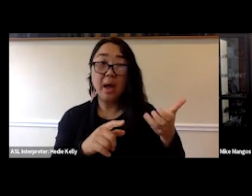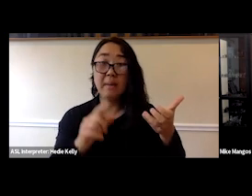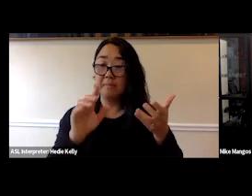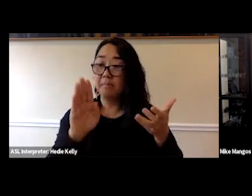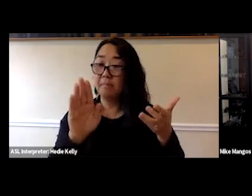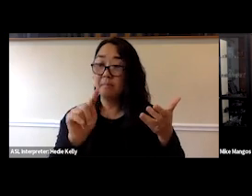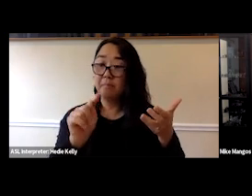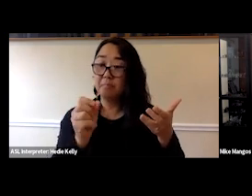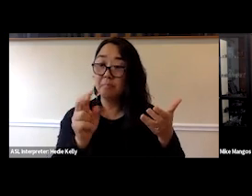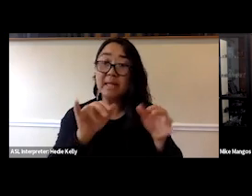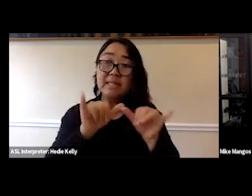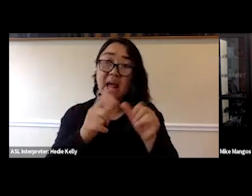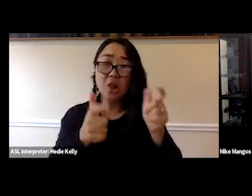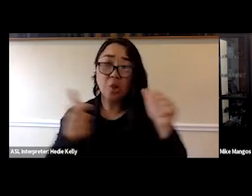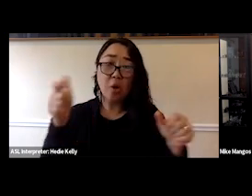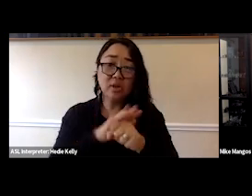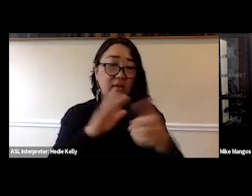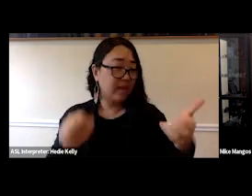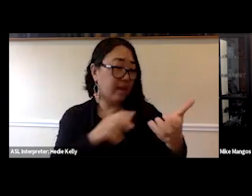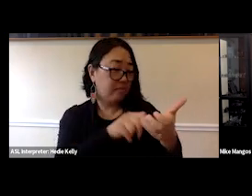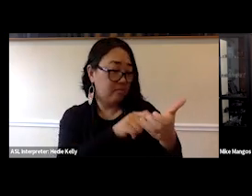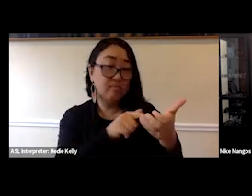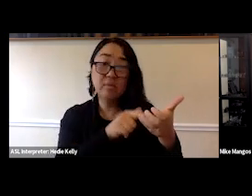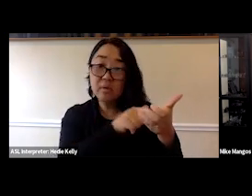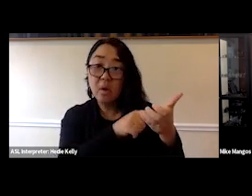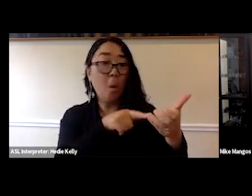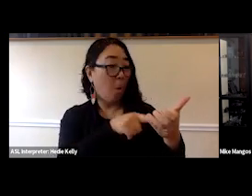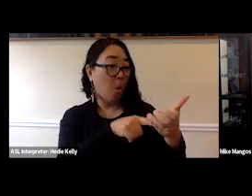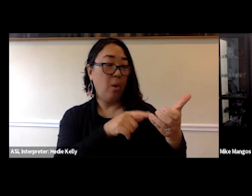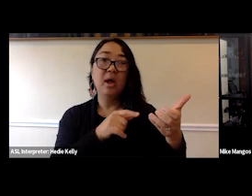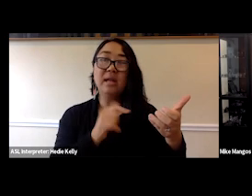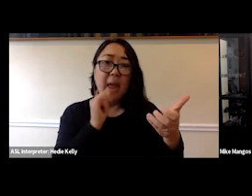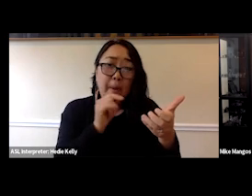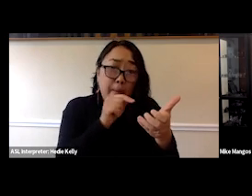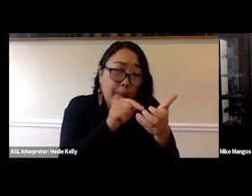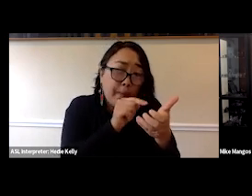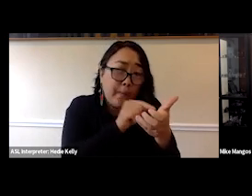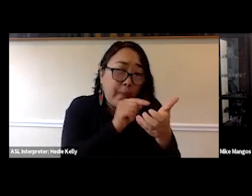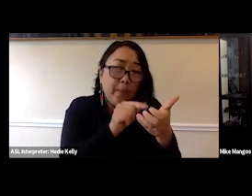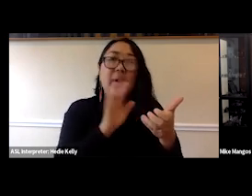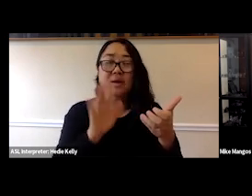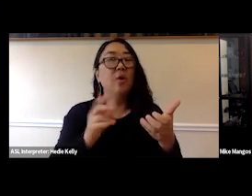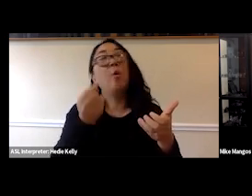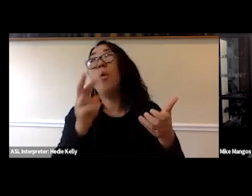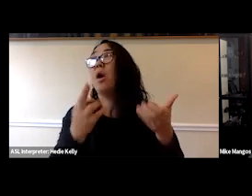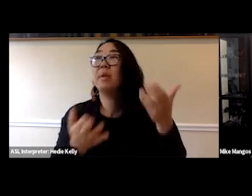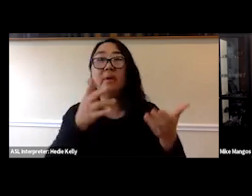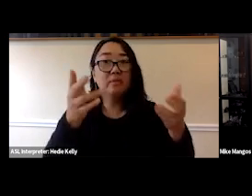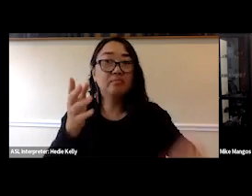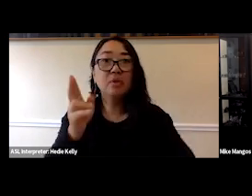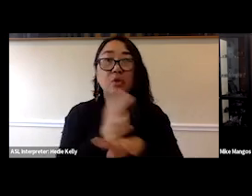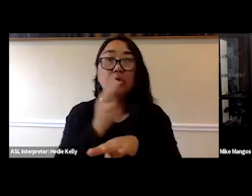to press or even using certain assistive technologies that allow users